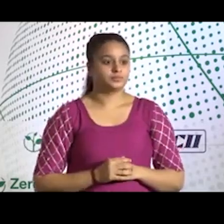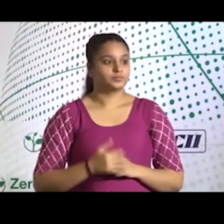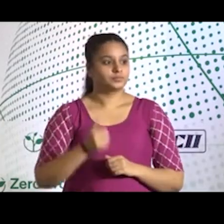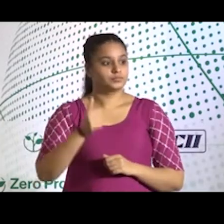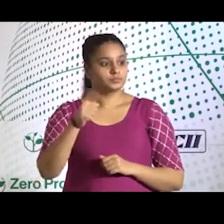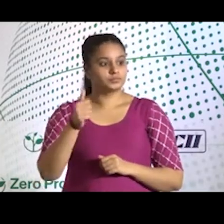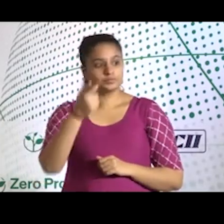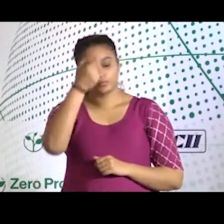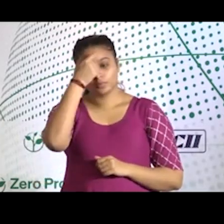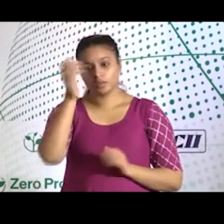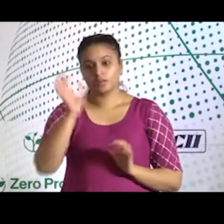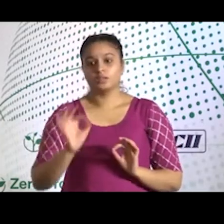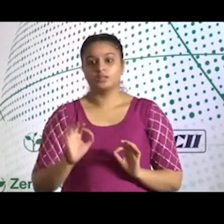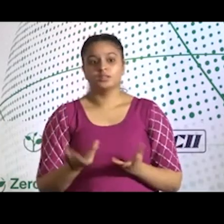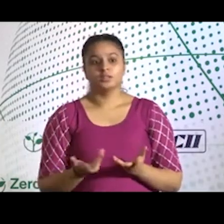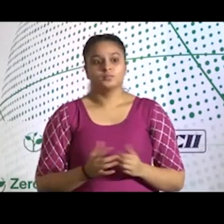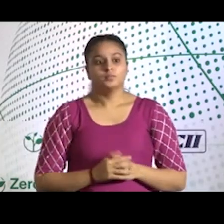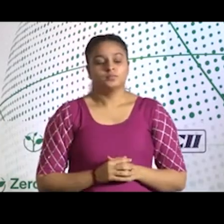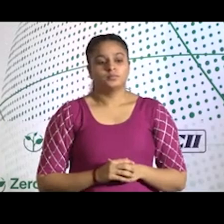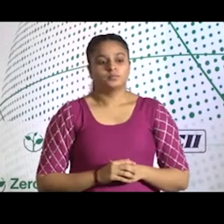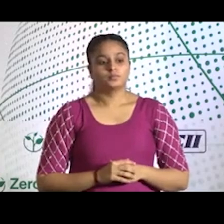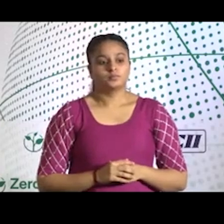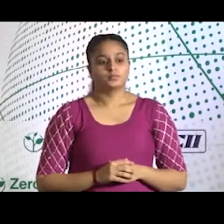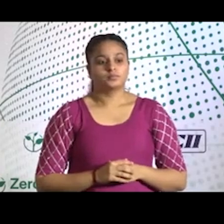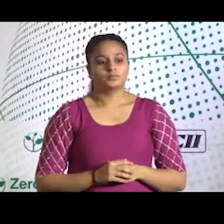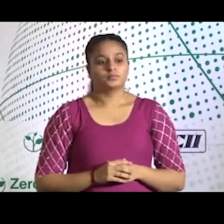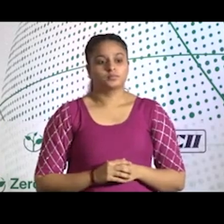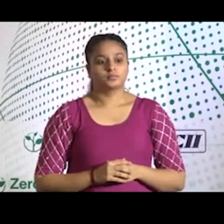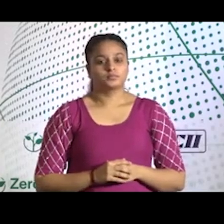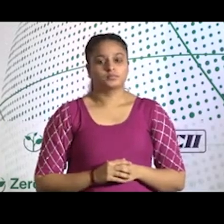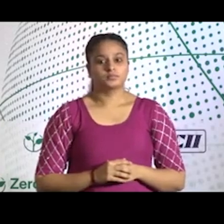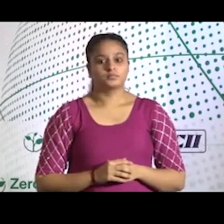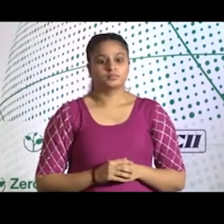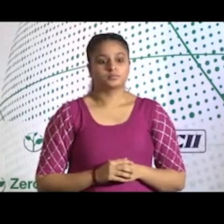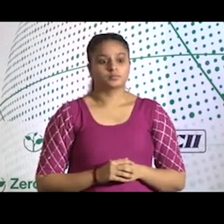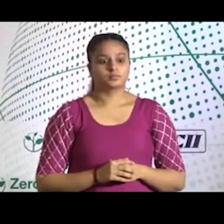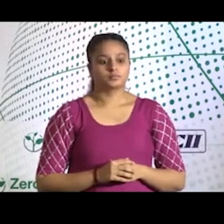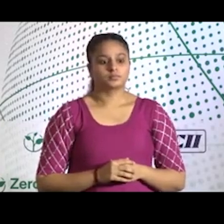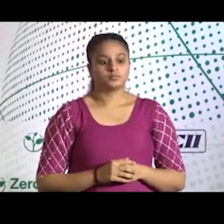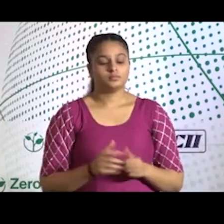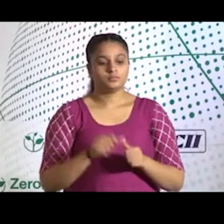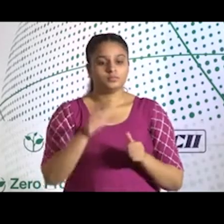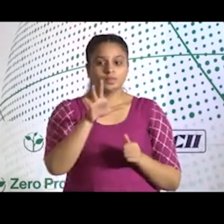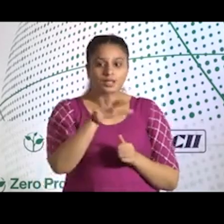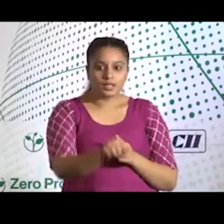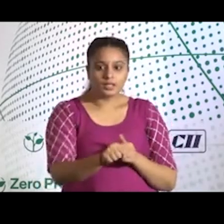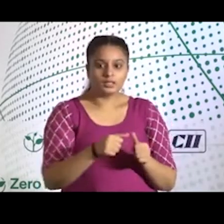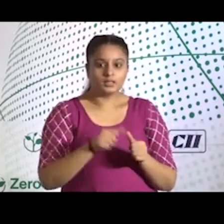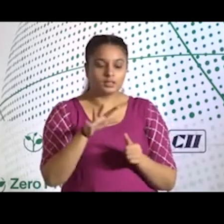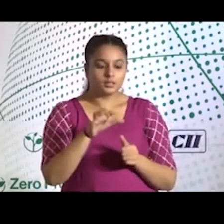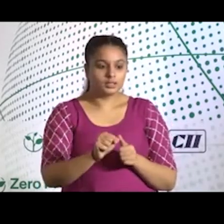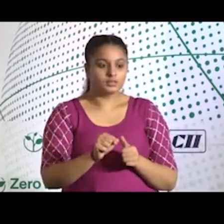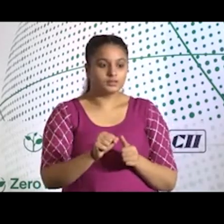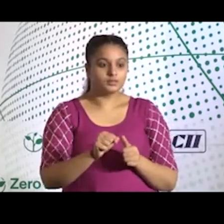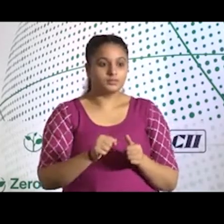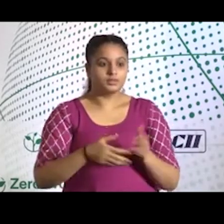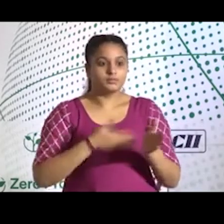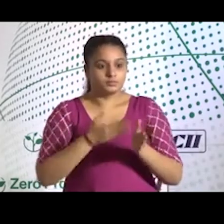That game was transport and accessible transport. How do people with disabilities come to the workplace?